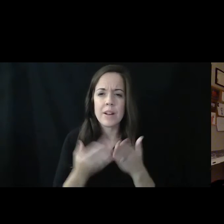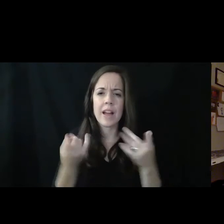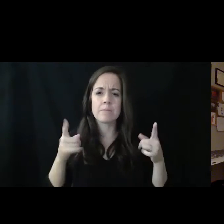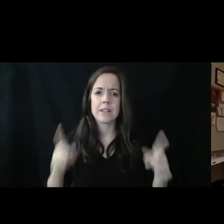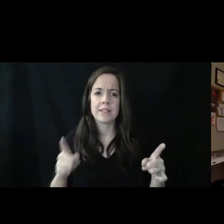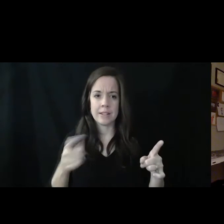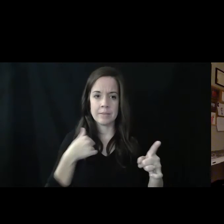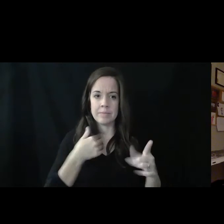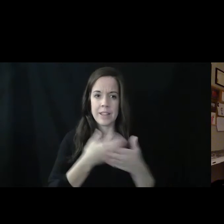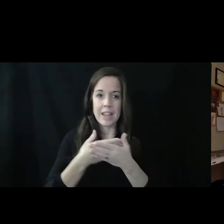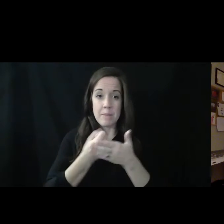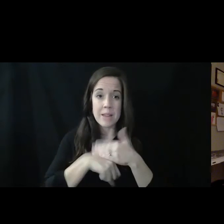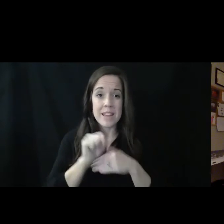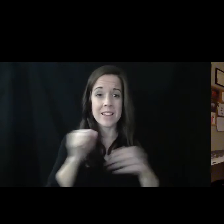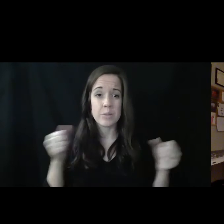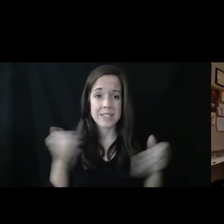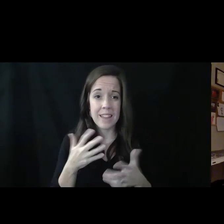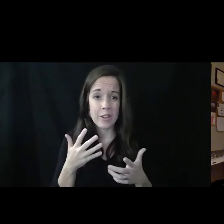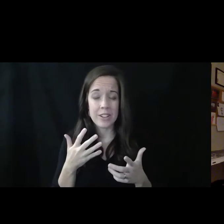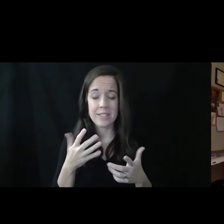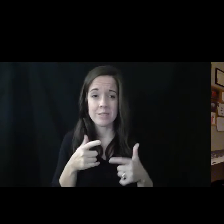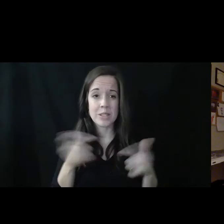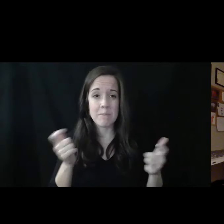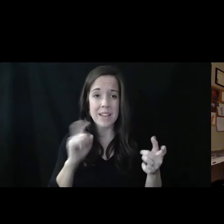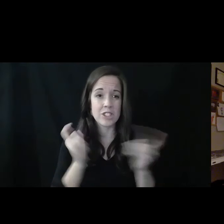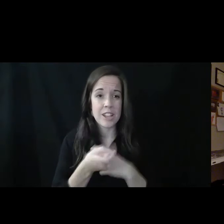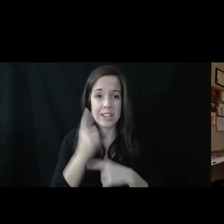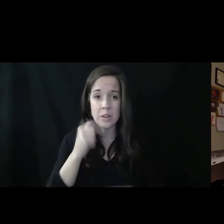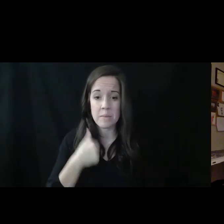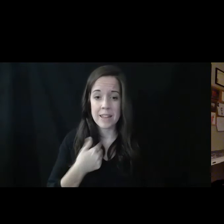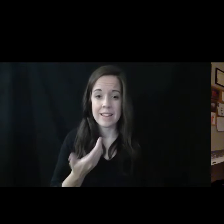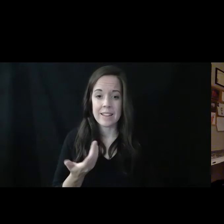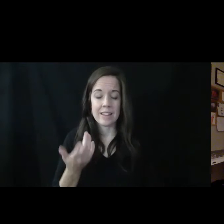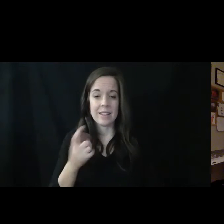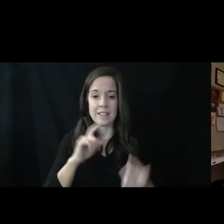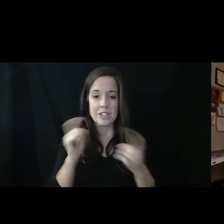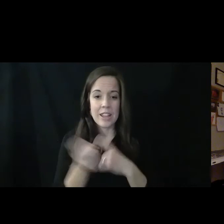it was really scary. It was a big change for me and my life and who I thought I was and who I